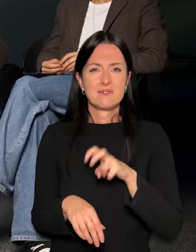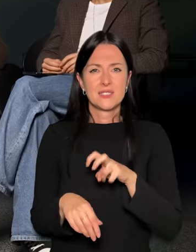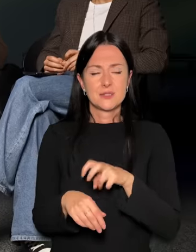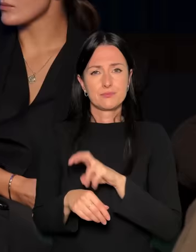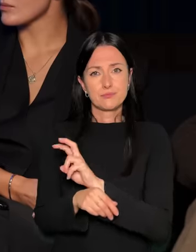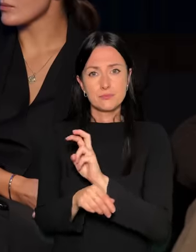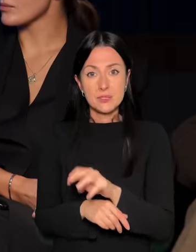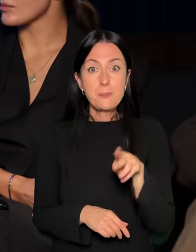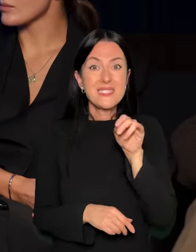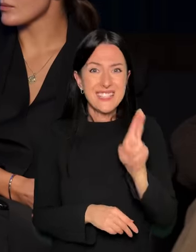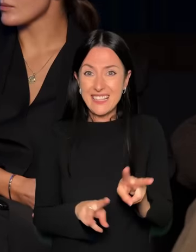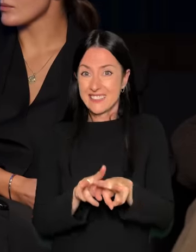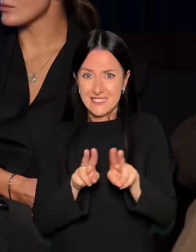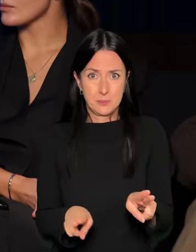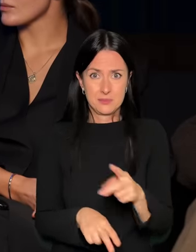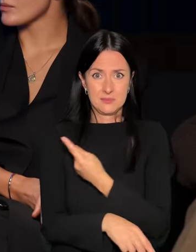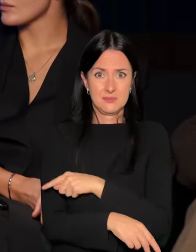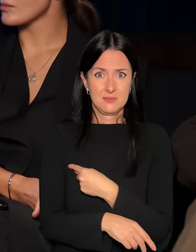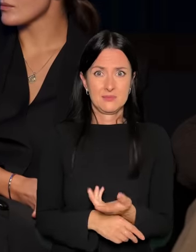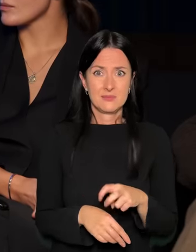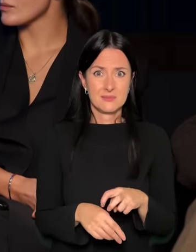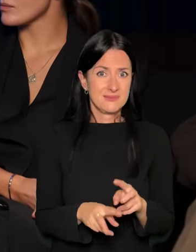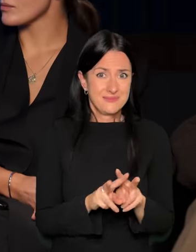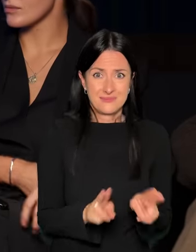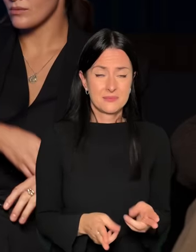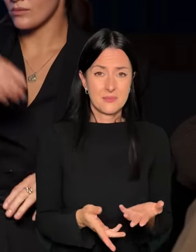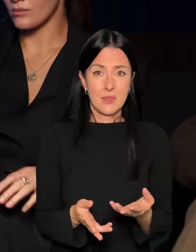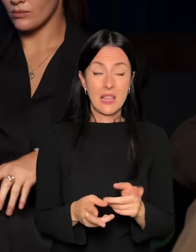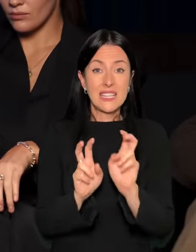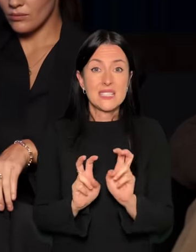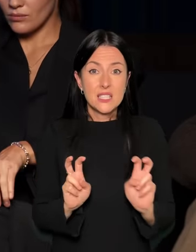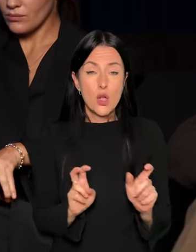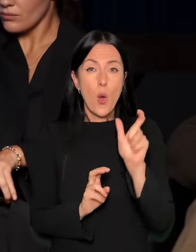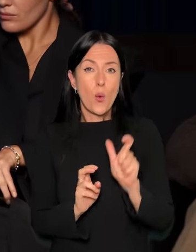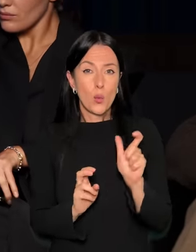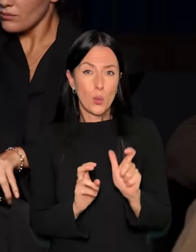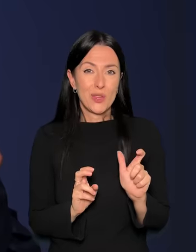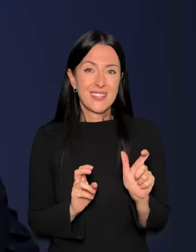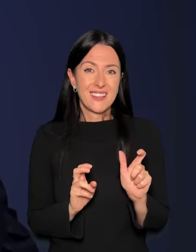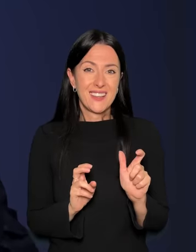through all those doctors. You go through the MSAC (Medical and Social Assessment Committee), again the same doctors, and you sit there, and there are just people sitting next to you